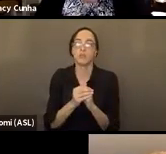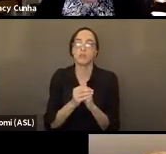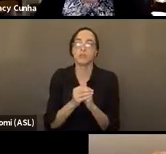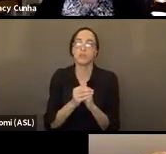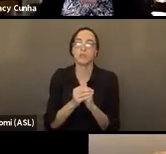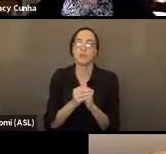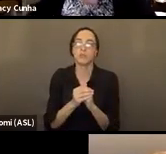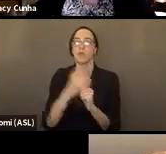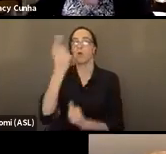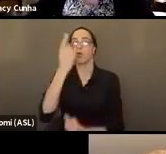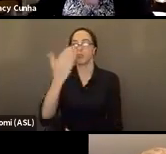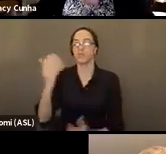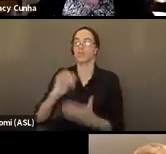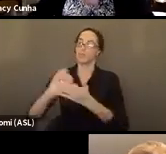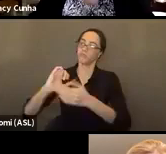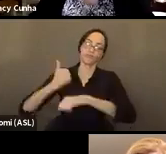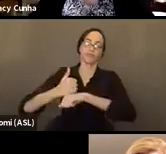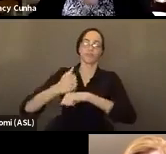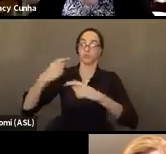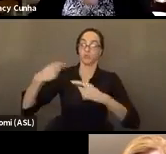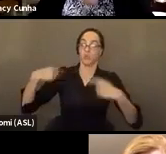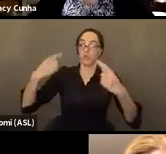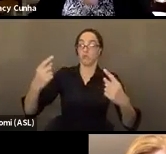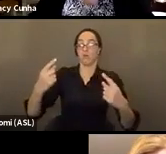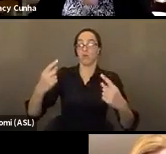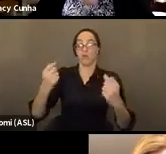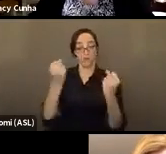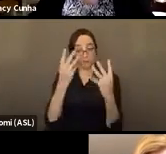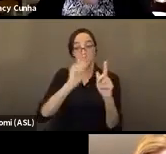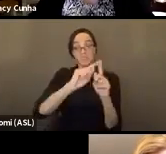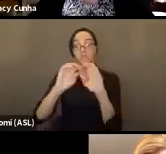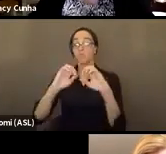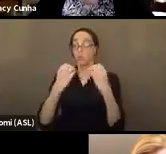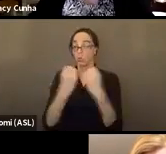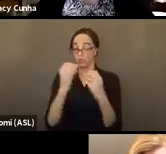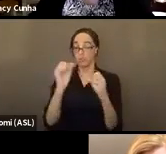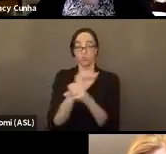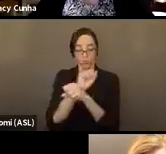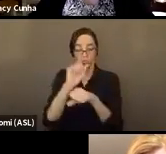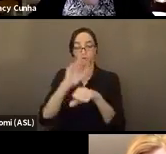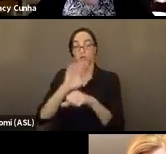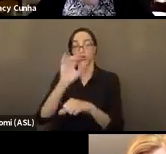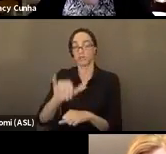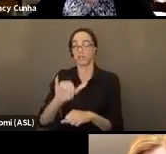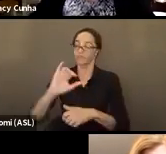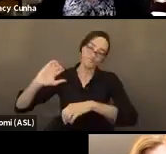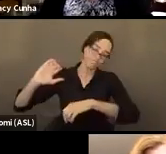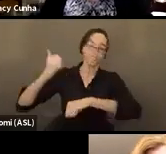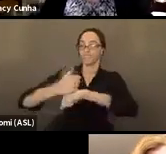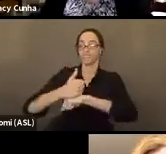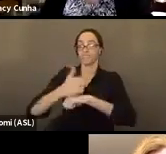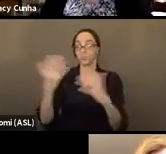worked on by many different organizations but currently we have a lakes group disability